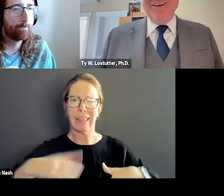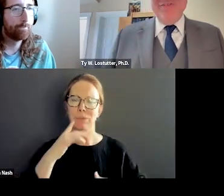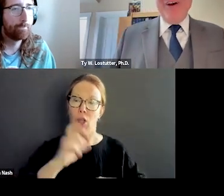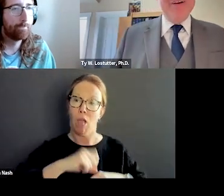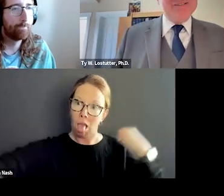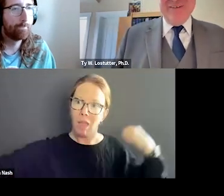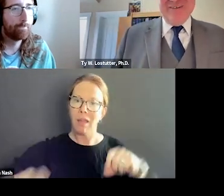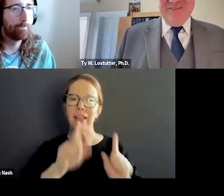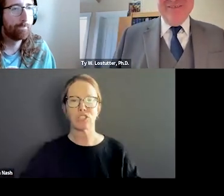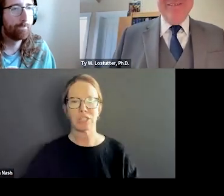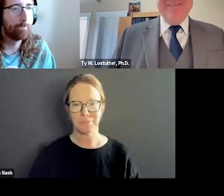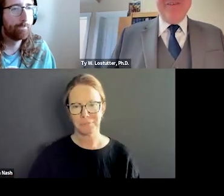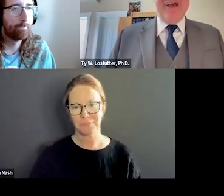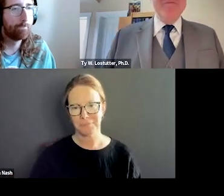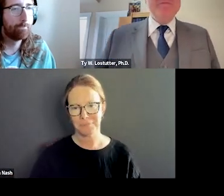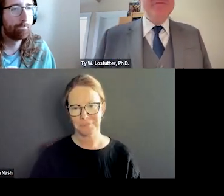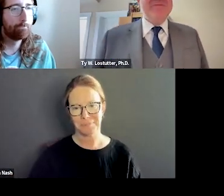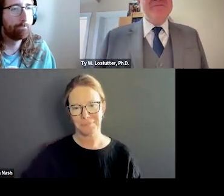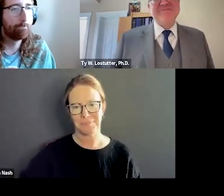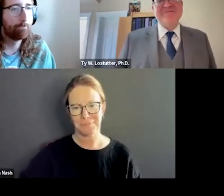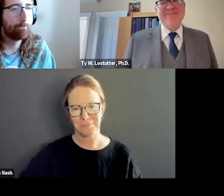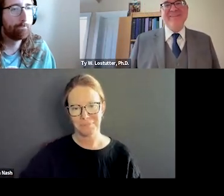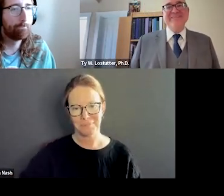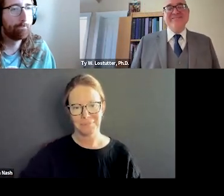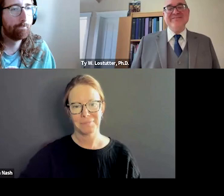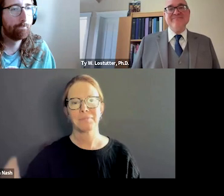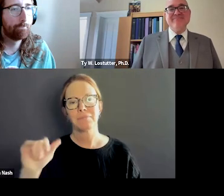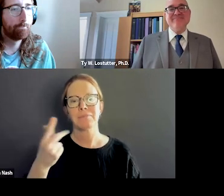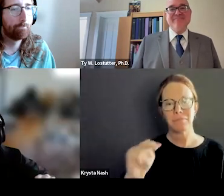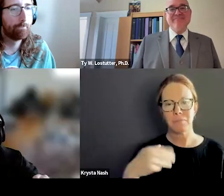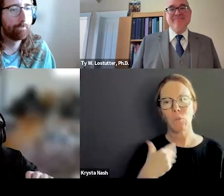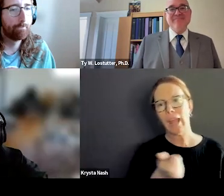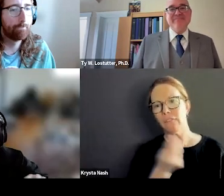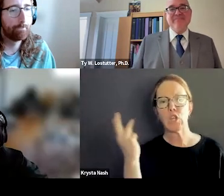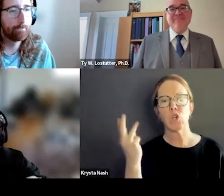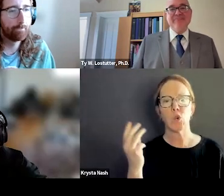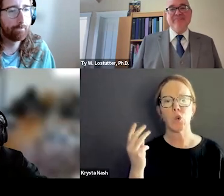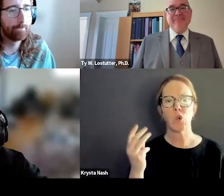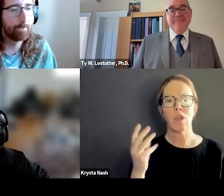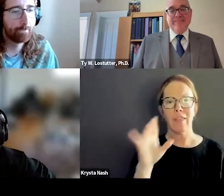to your time. That was fantastic. I want to follow up. We had a couple pieces that of that fit into that question.